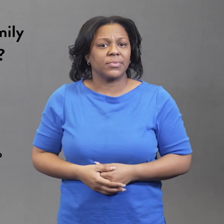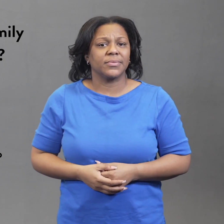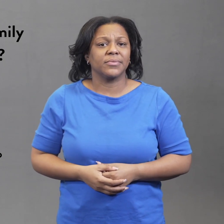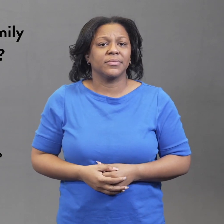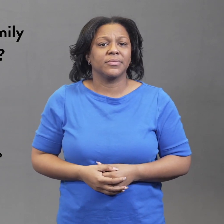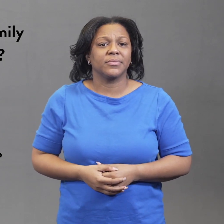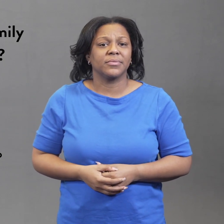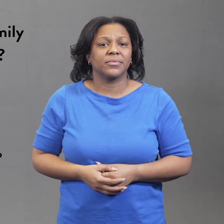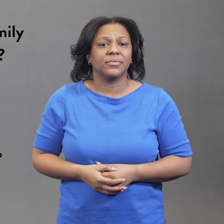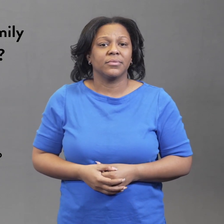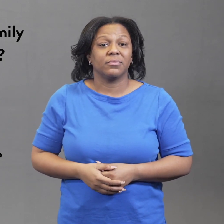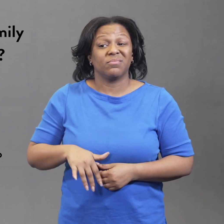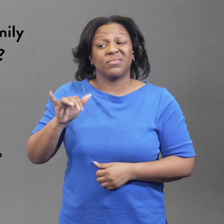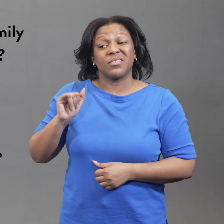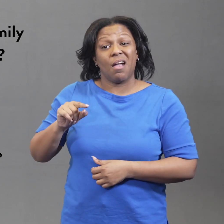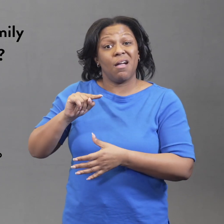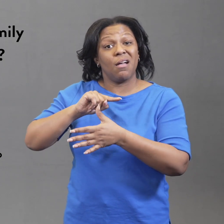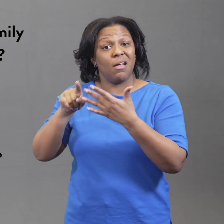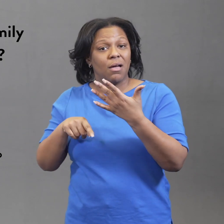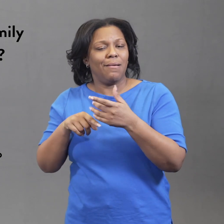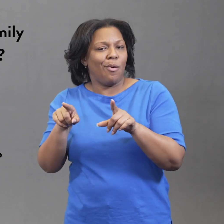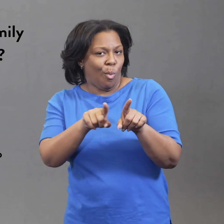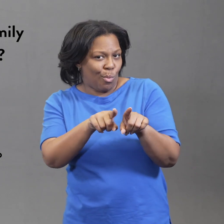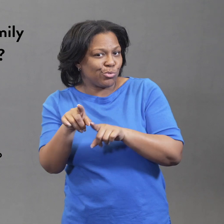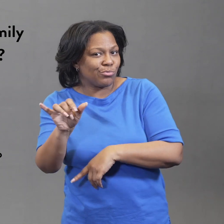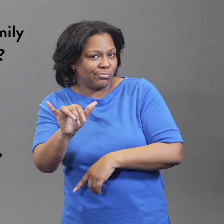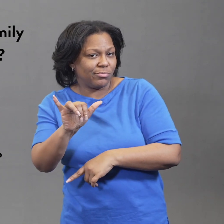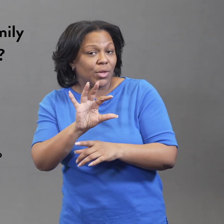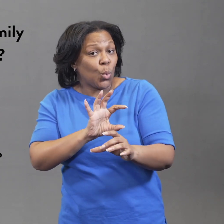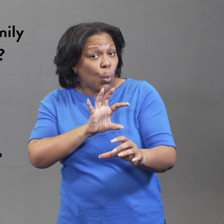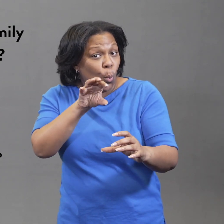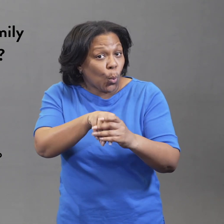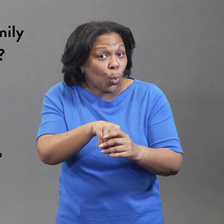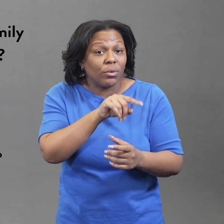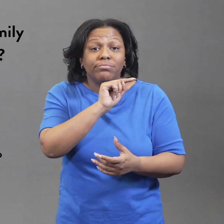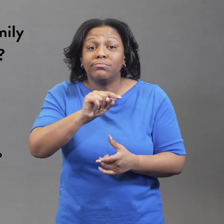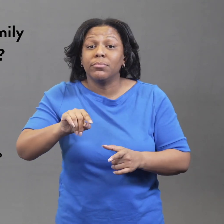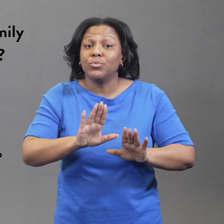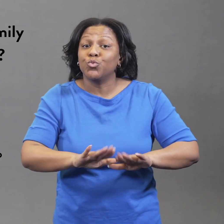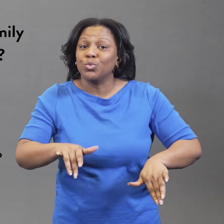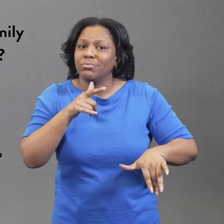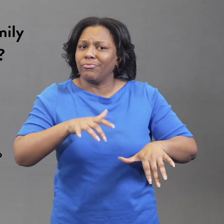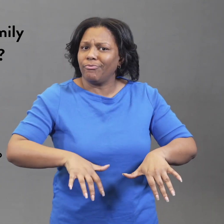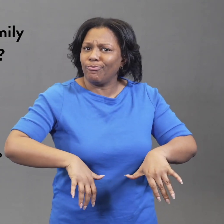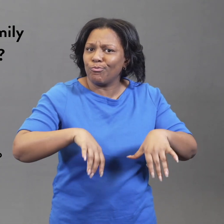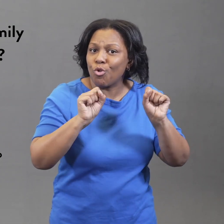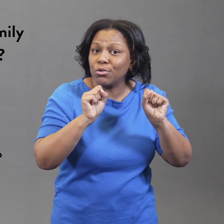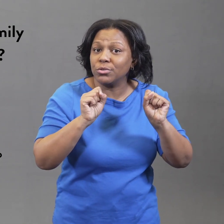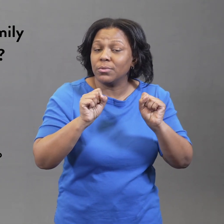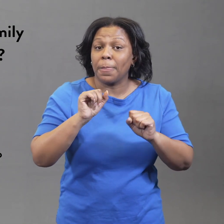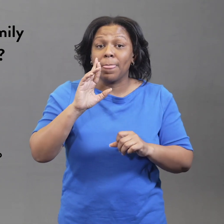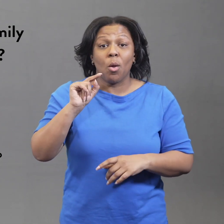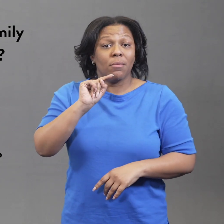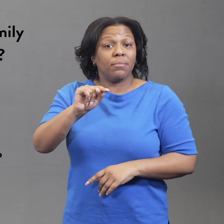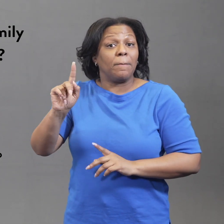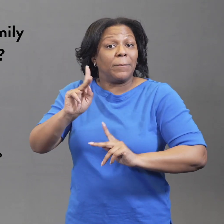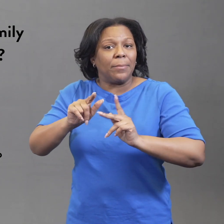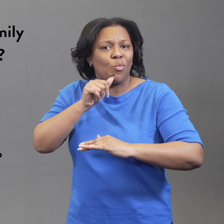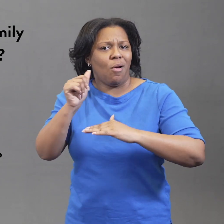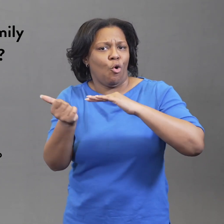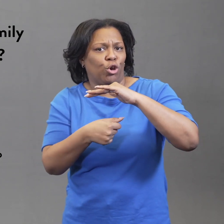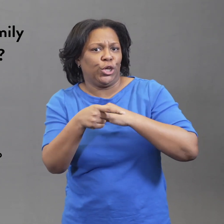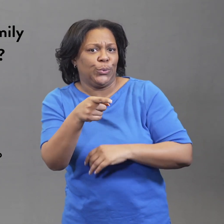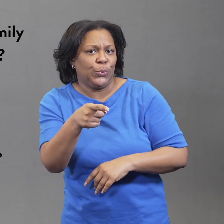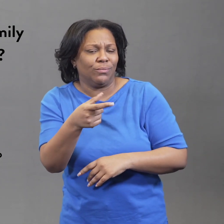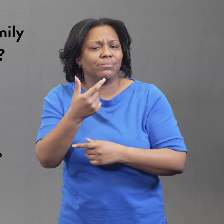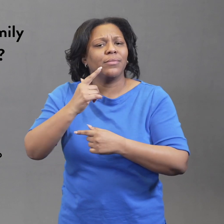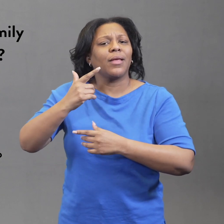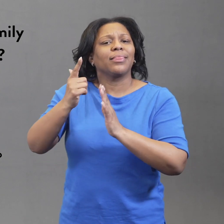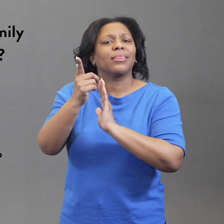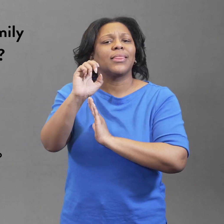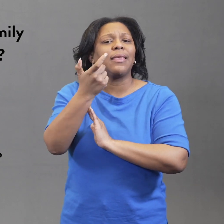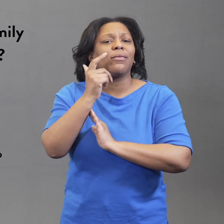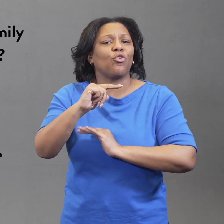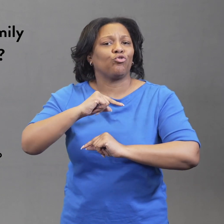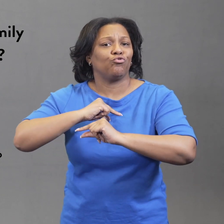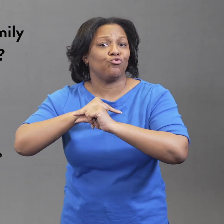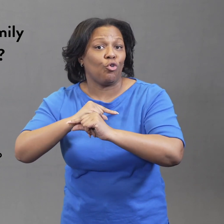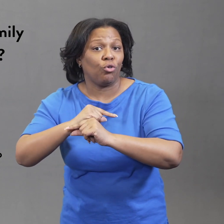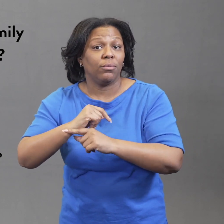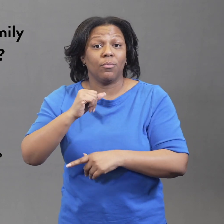That includes foster children and people under your legal guardianship